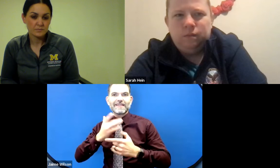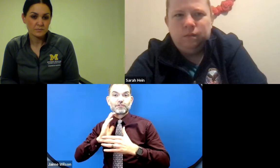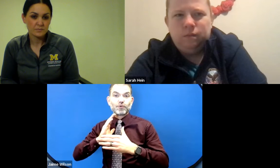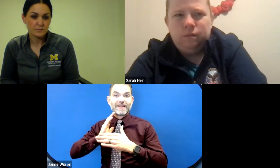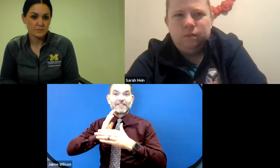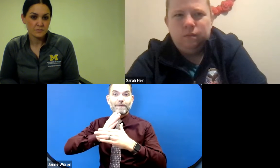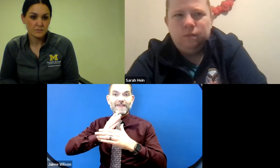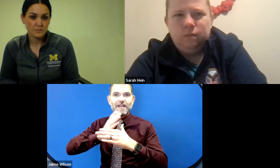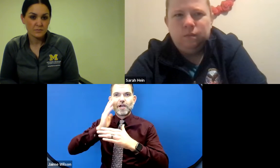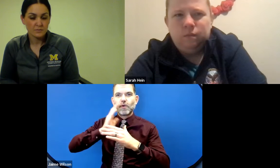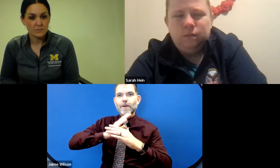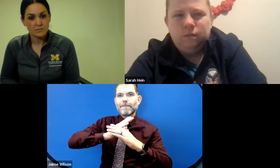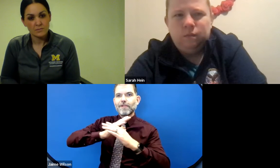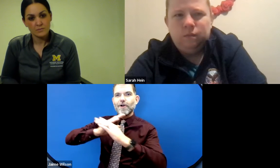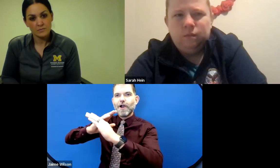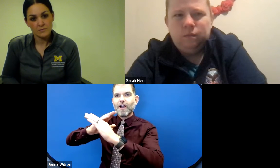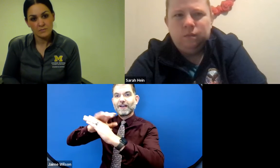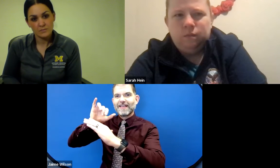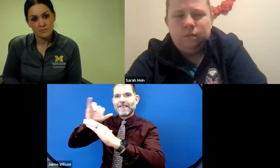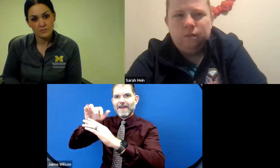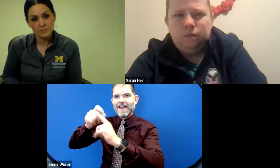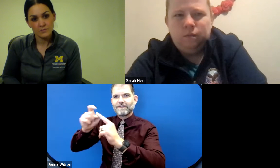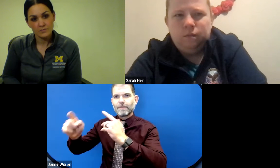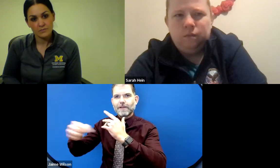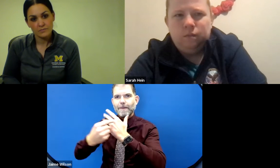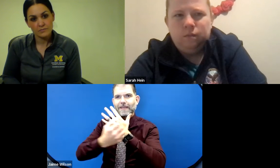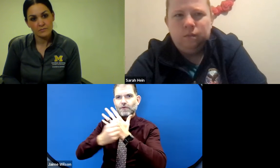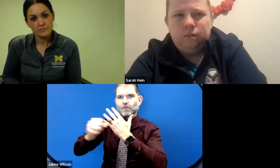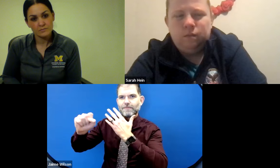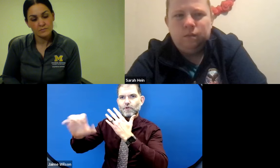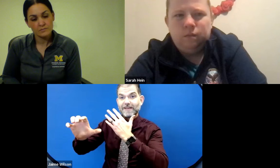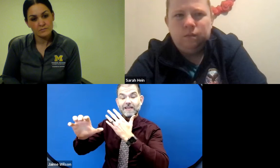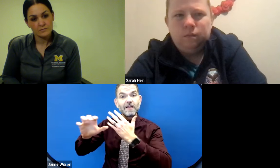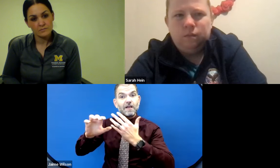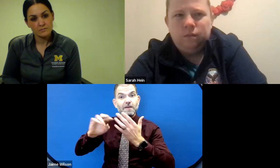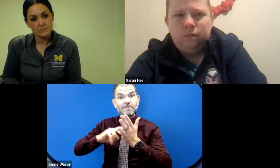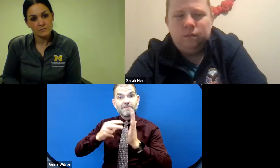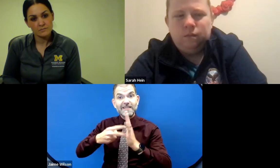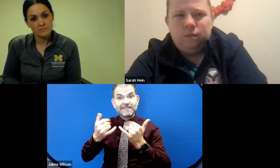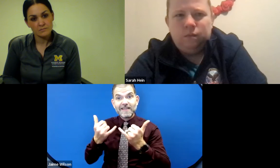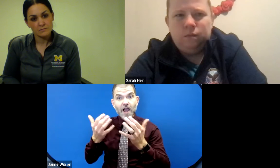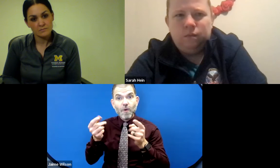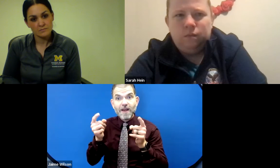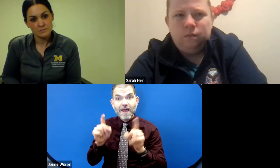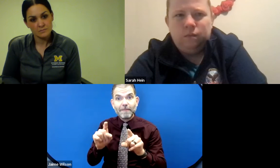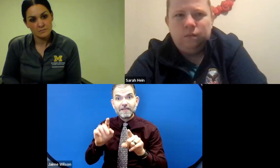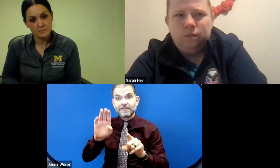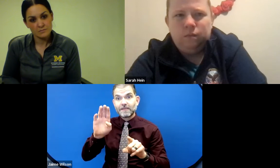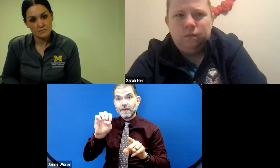ASL Interpreter: but some with apoe for ASL Interpreter: blocks ASL Interpreter: that removal from happening.